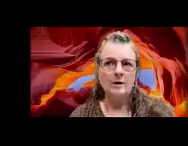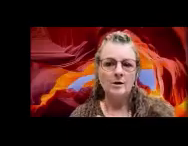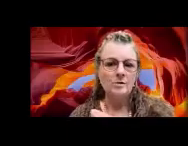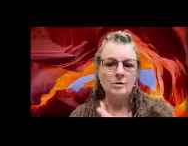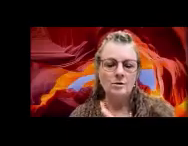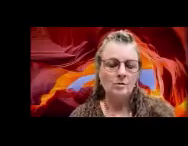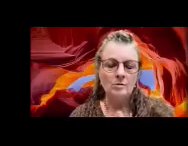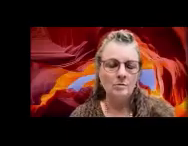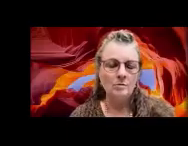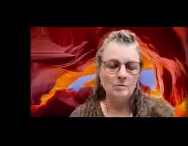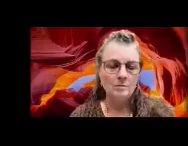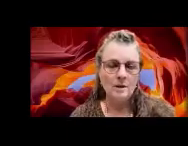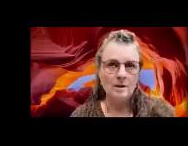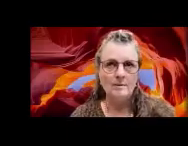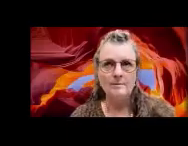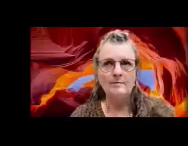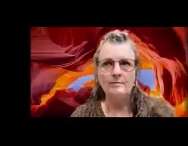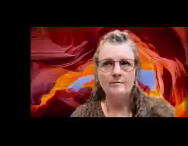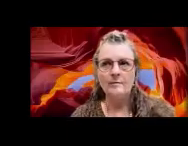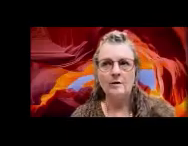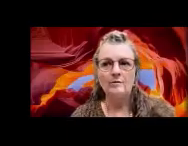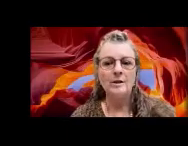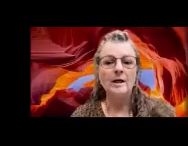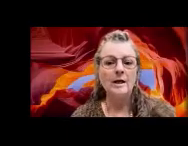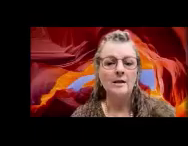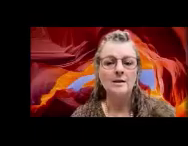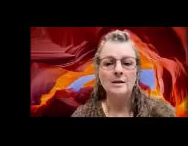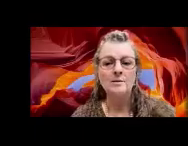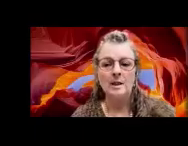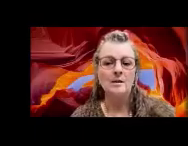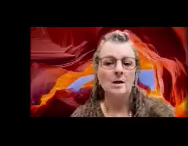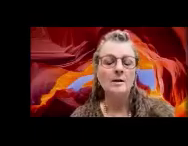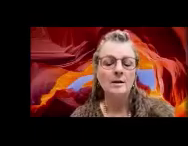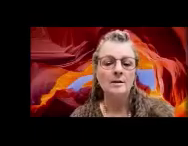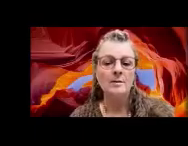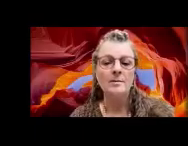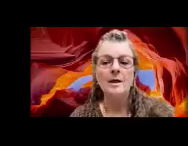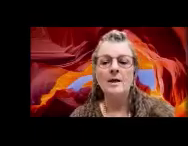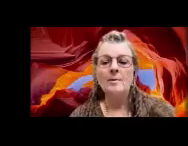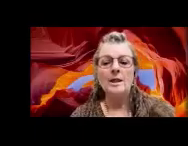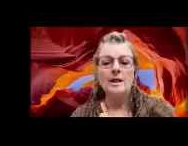used to. You know, for decades, this means autism, but they